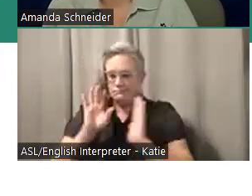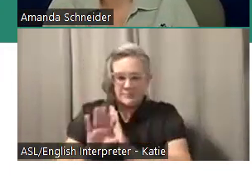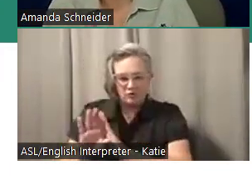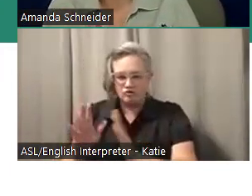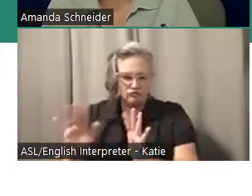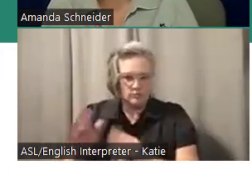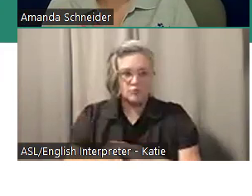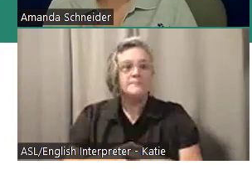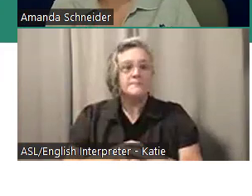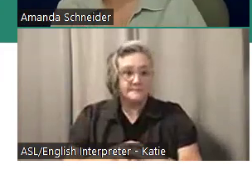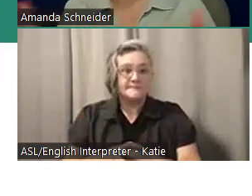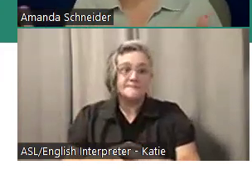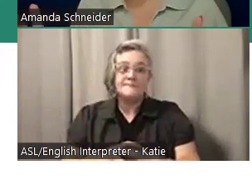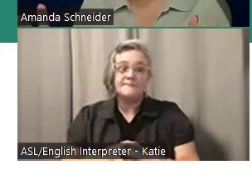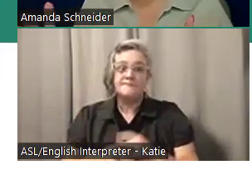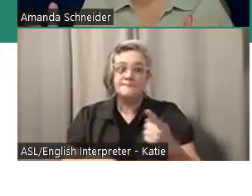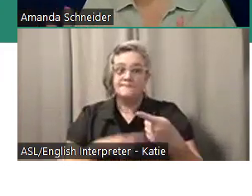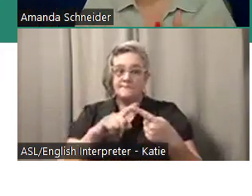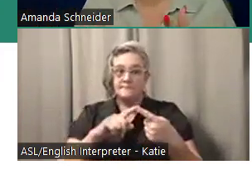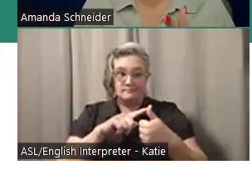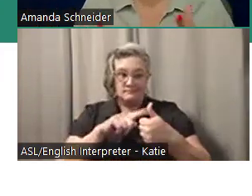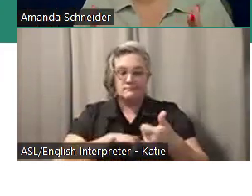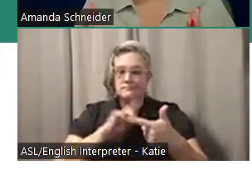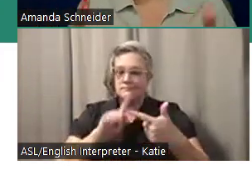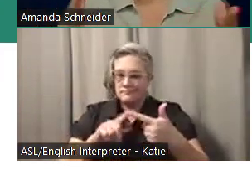It also introduces new vocabulary, so…